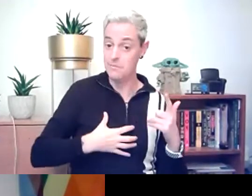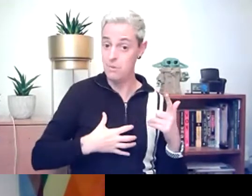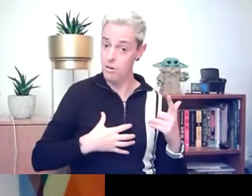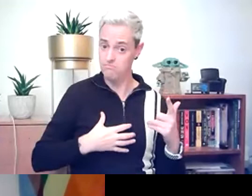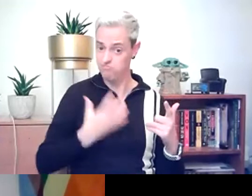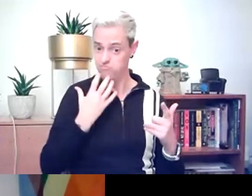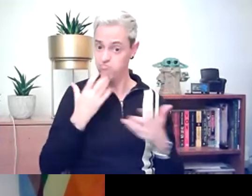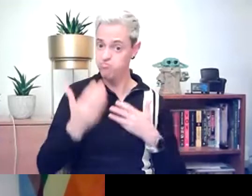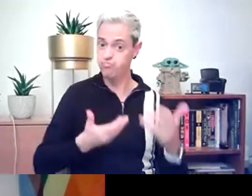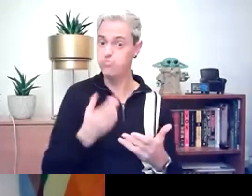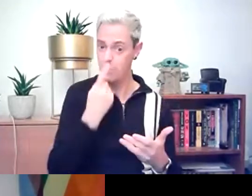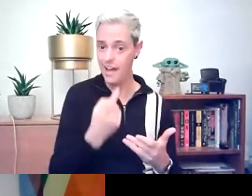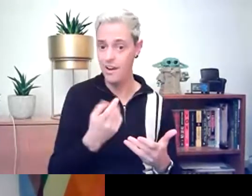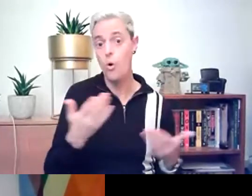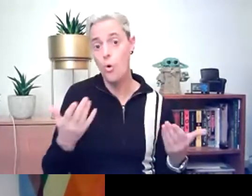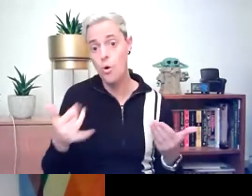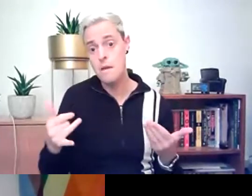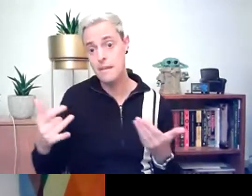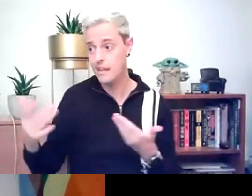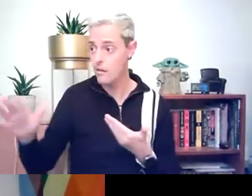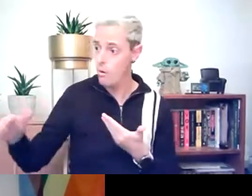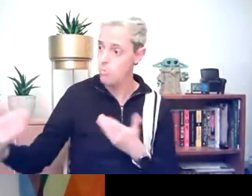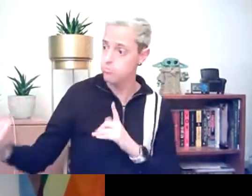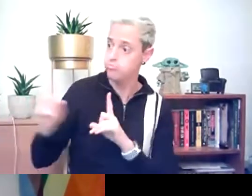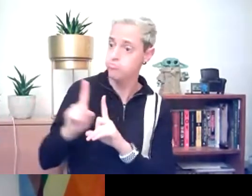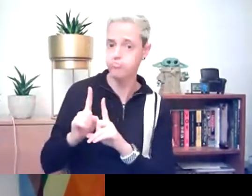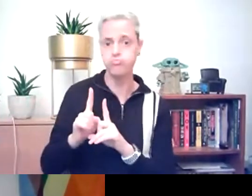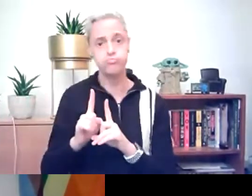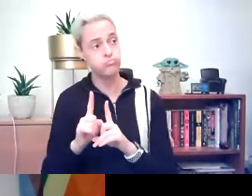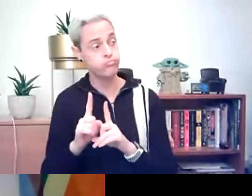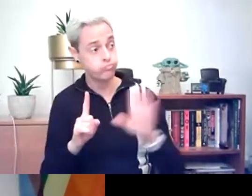that you can bring along you can list to help model, the right way of interacting if there